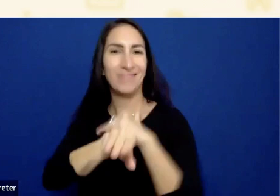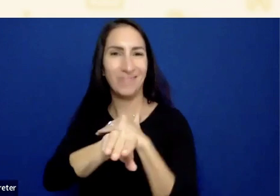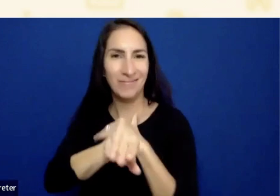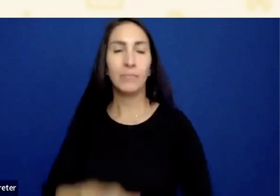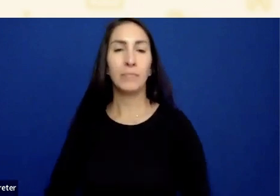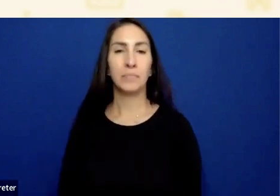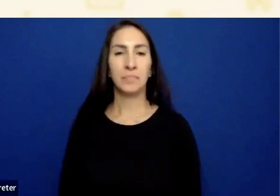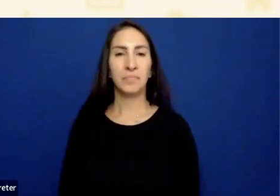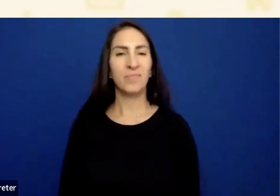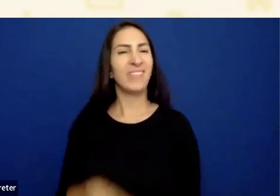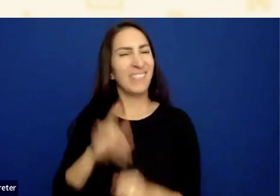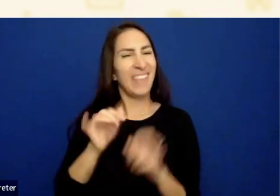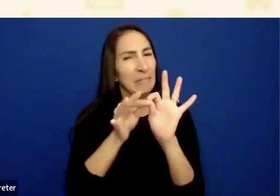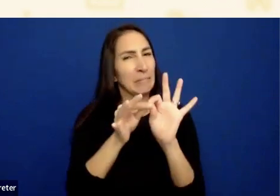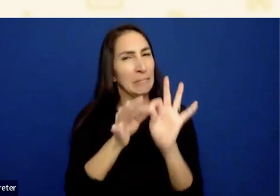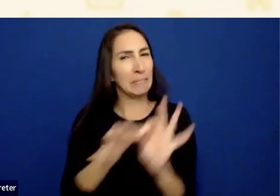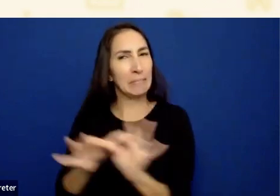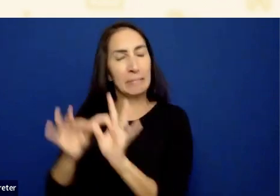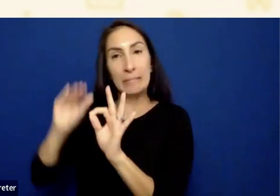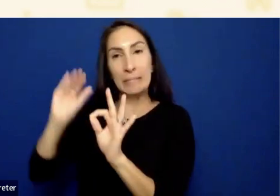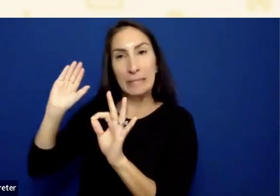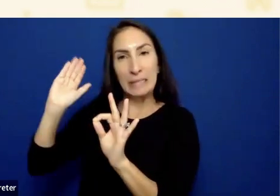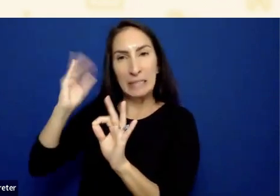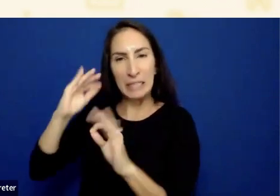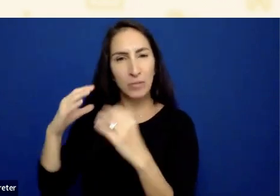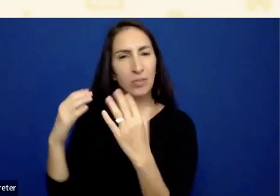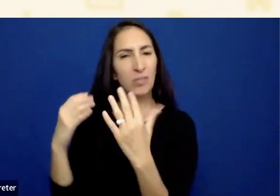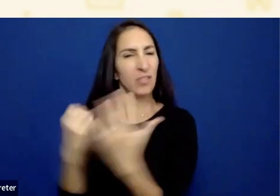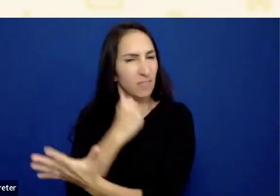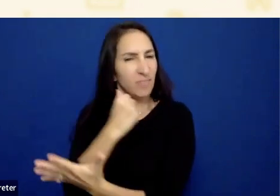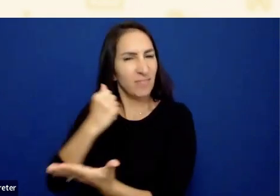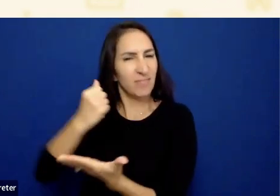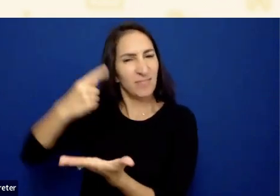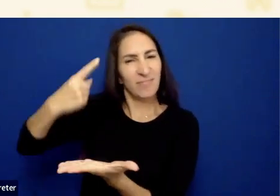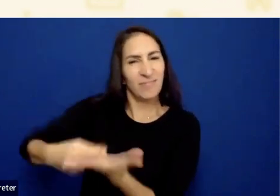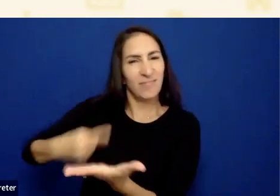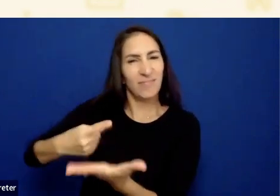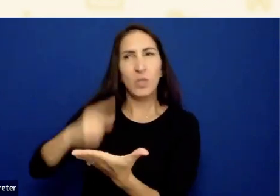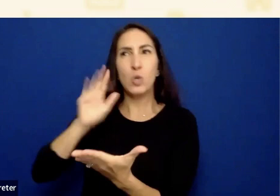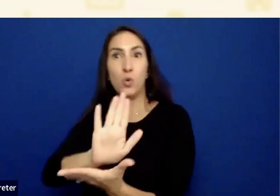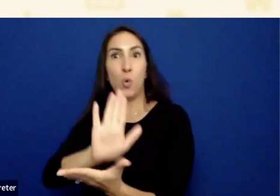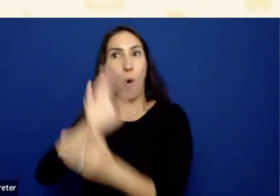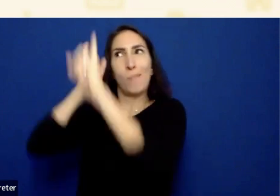about your goals in your day job at LinkedIn. One of those goals is getting more people with disabilities